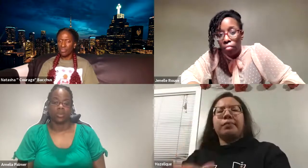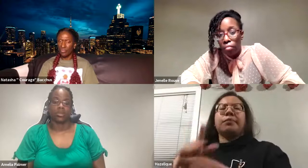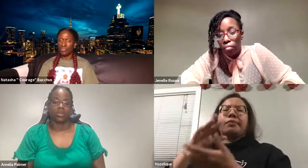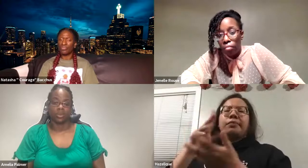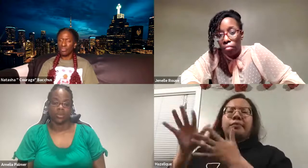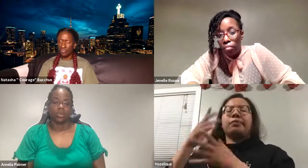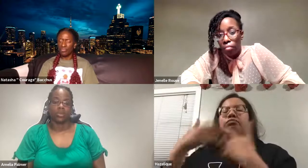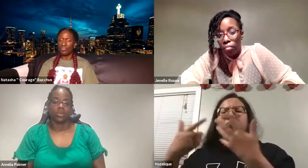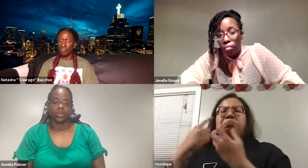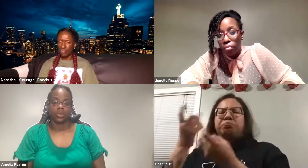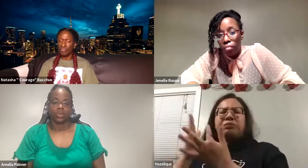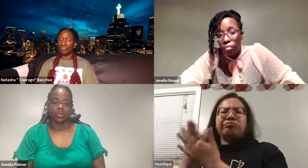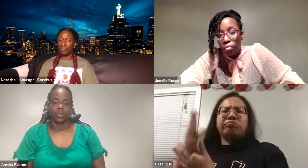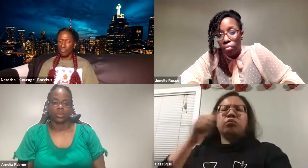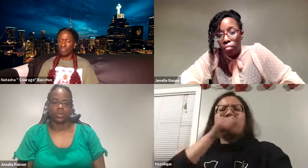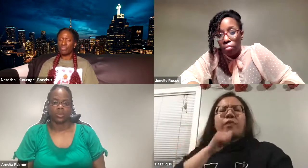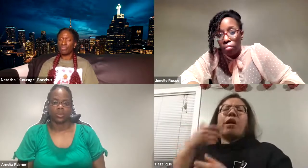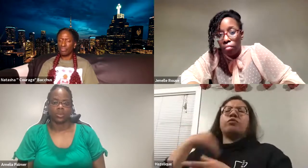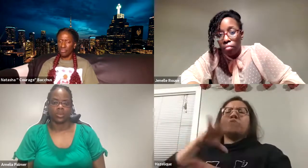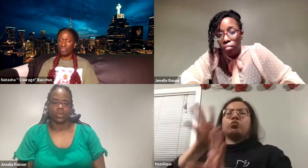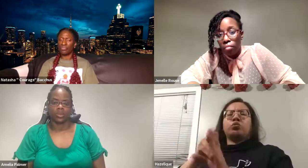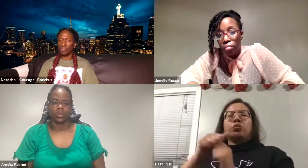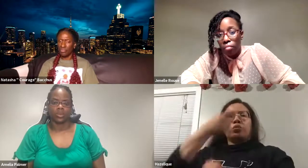of course they experienced racism going to residential schools because they were